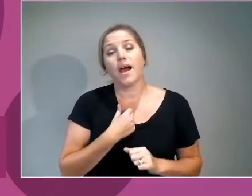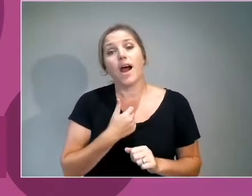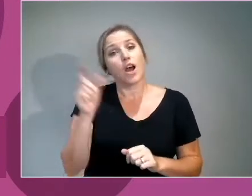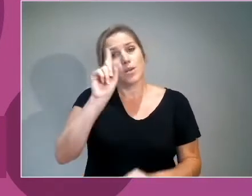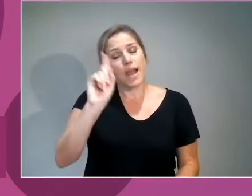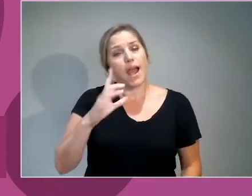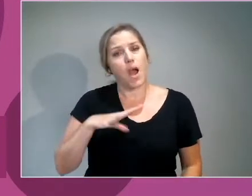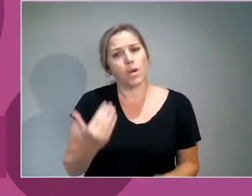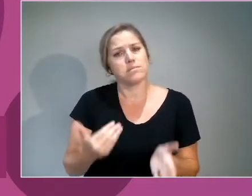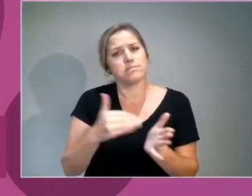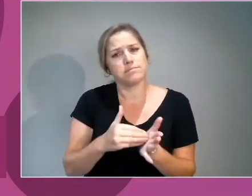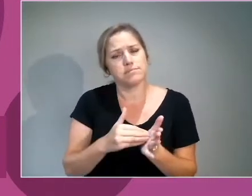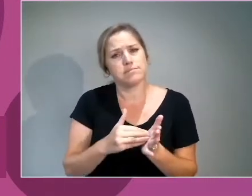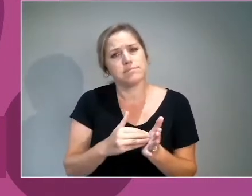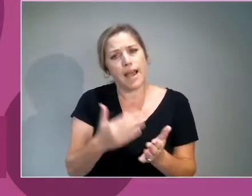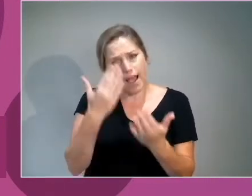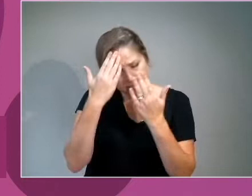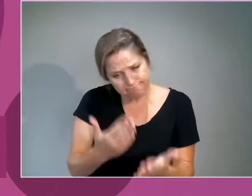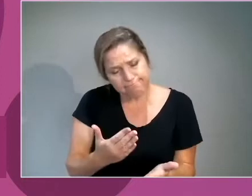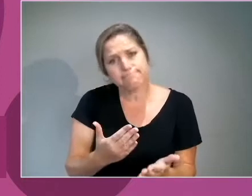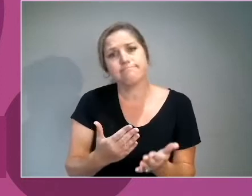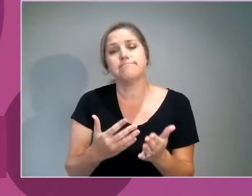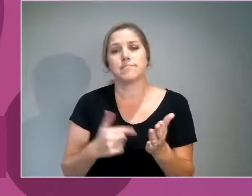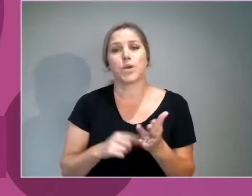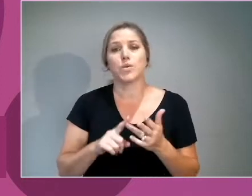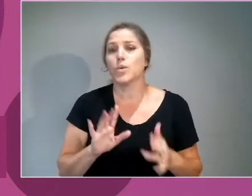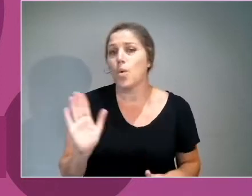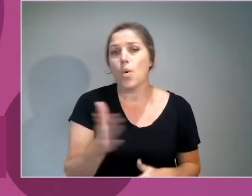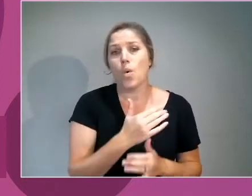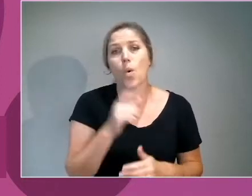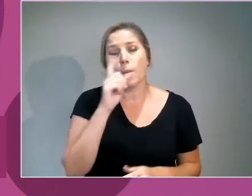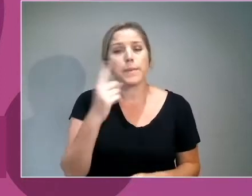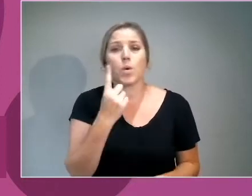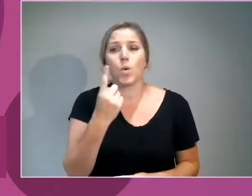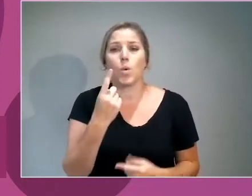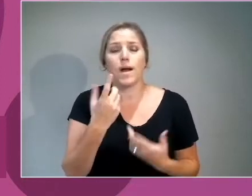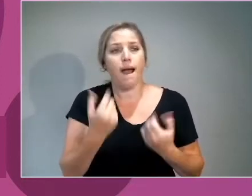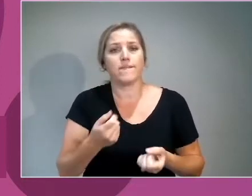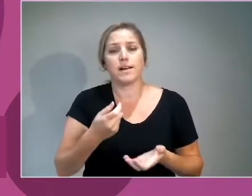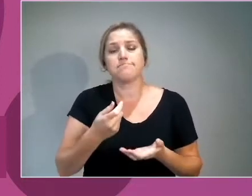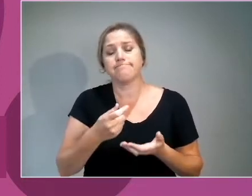do a further acknowledgement to all of those who are under threat in Ukraine. It is something that